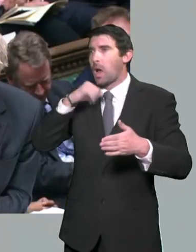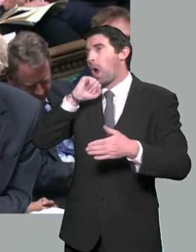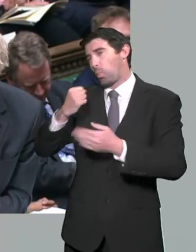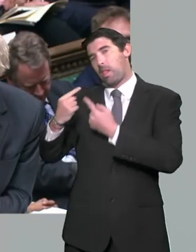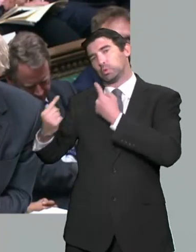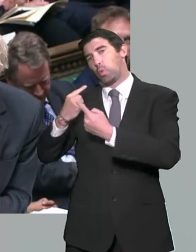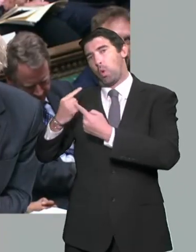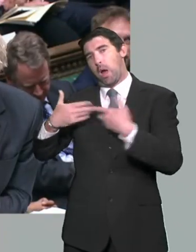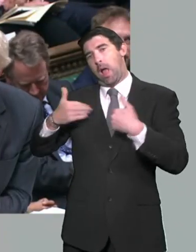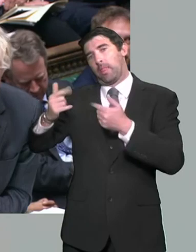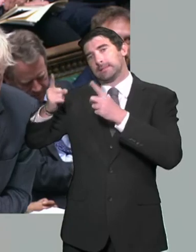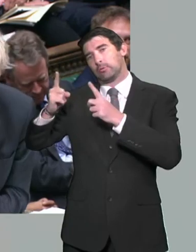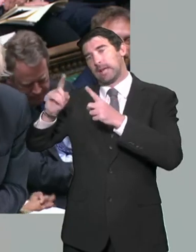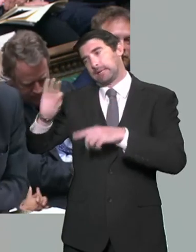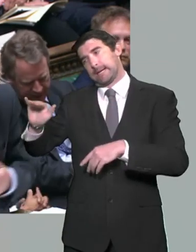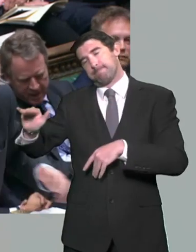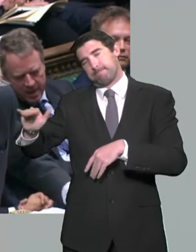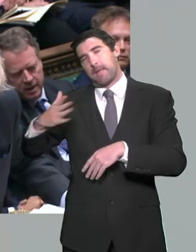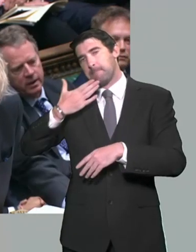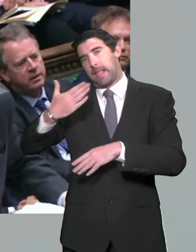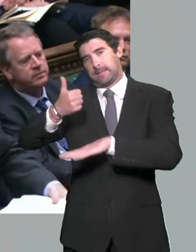approach to this very important issue.